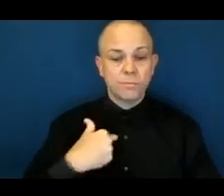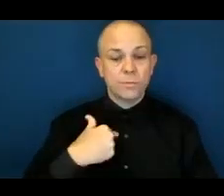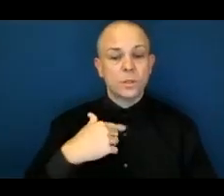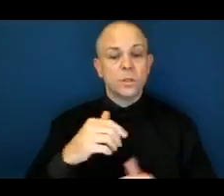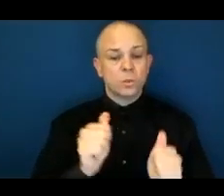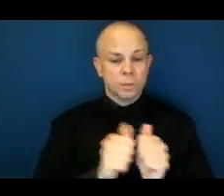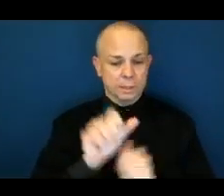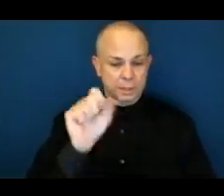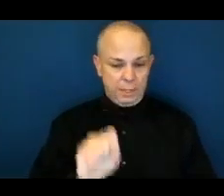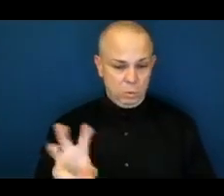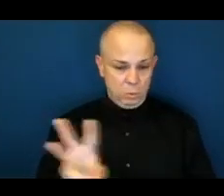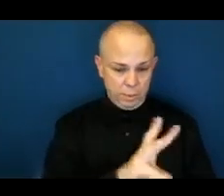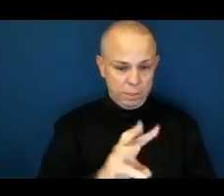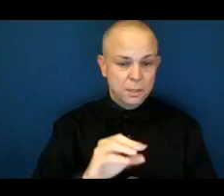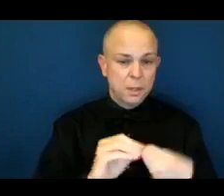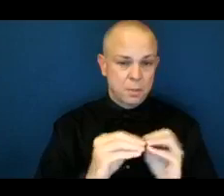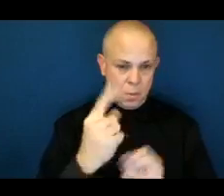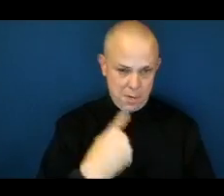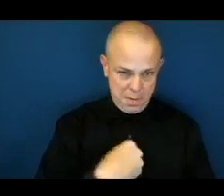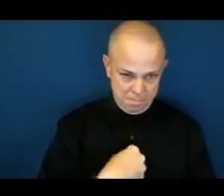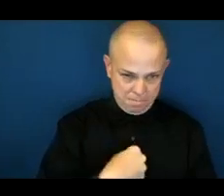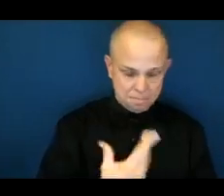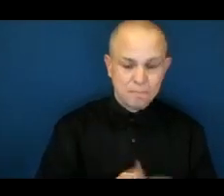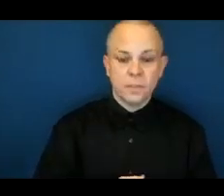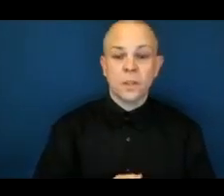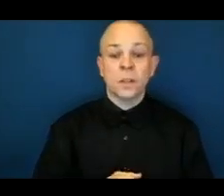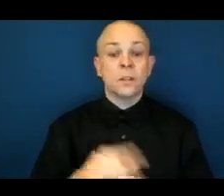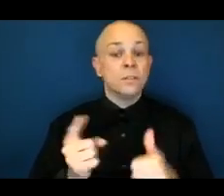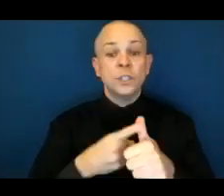uh we'll start with a quick overview of where we're at on the fire